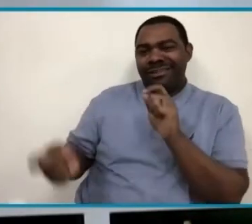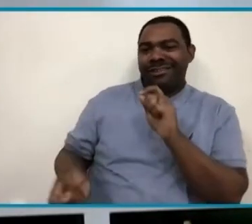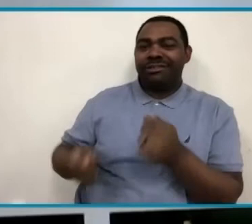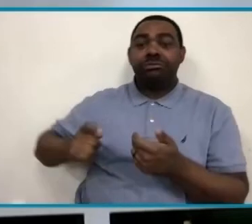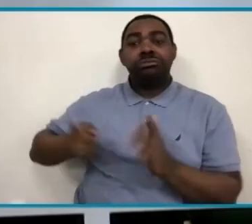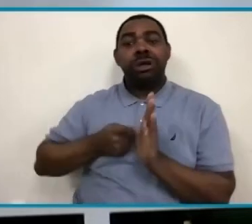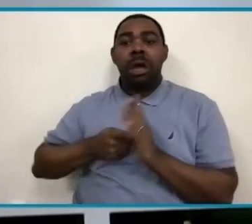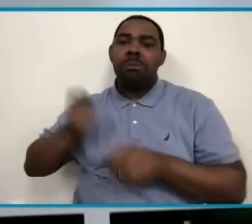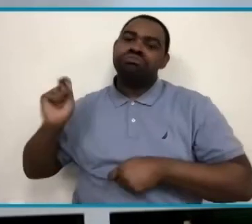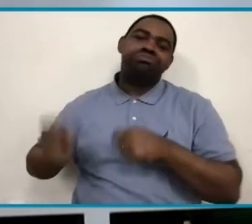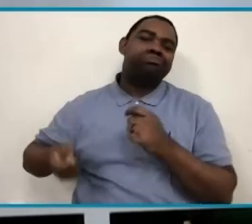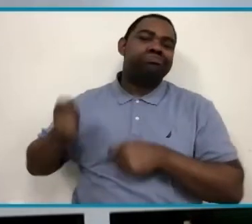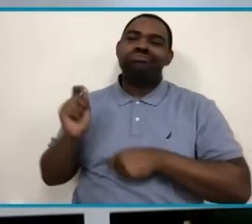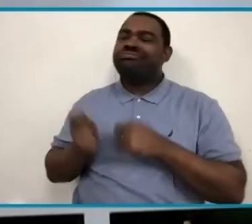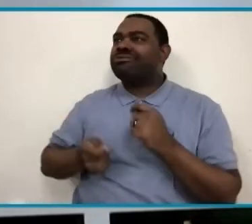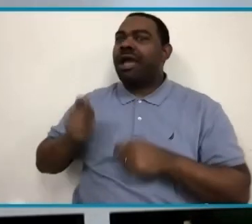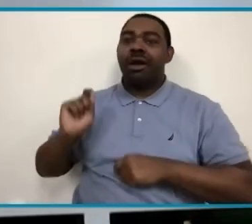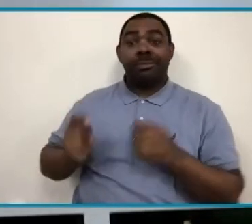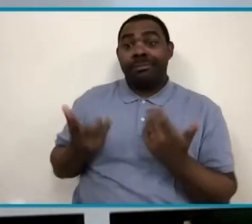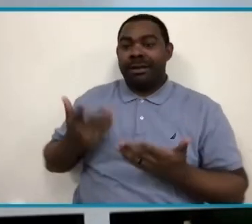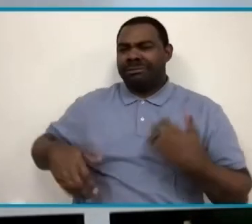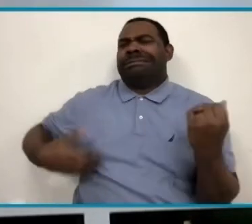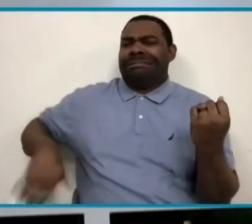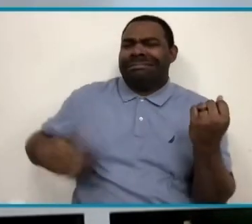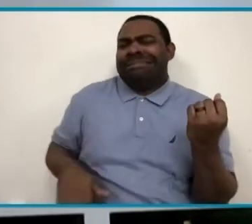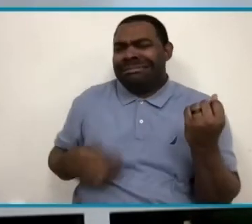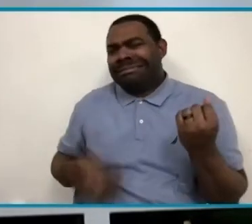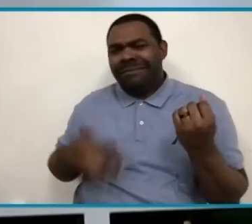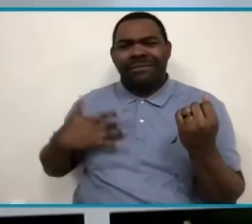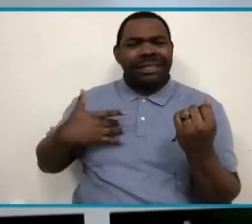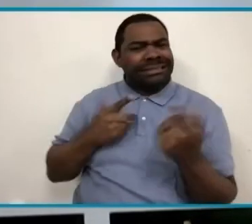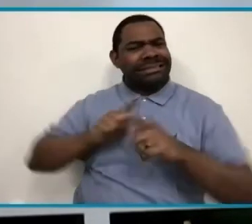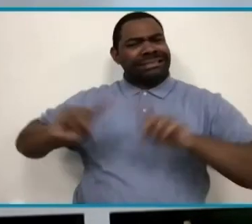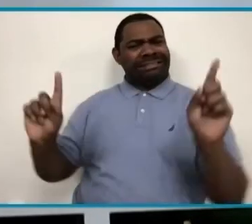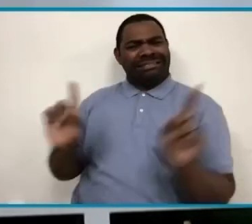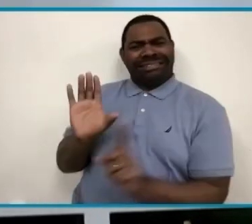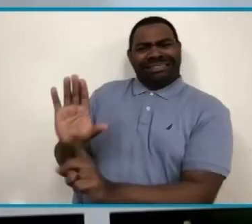It is a question that is ... you can answer within a laboratory setting and where you